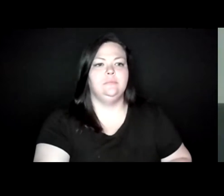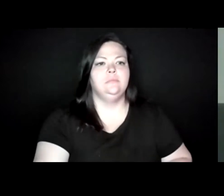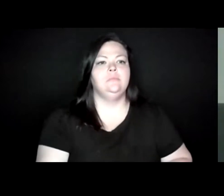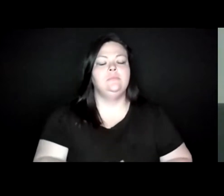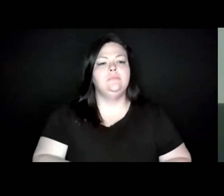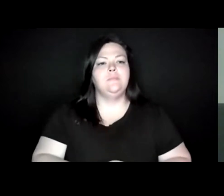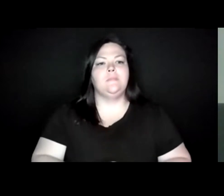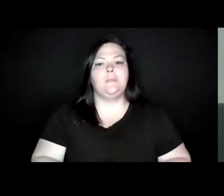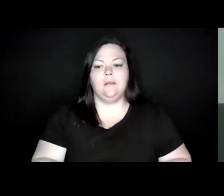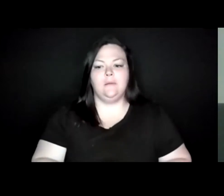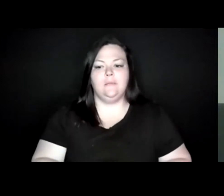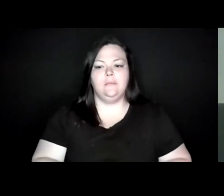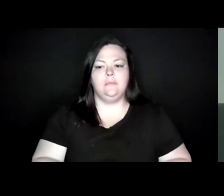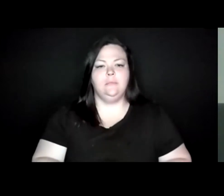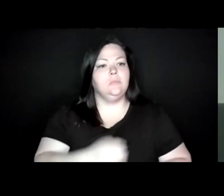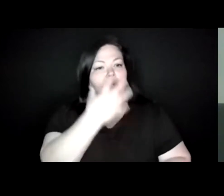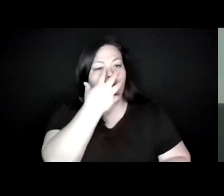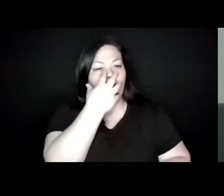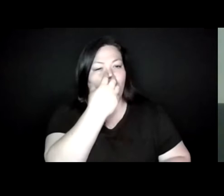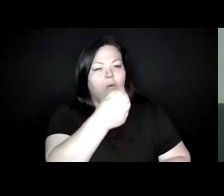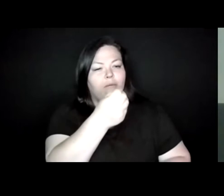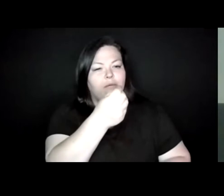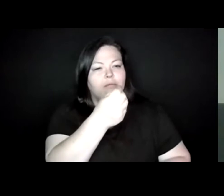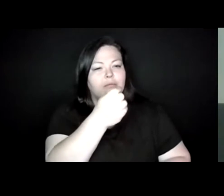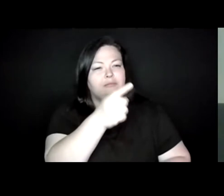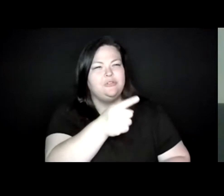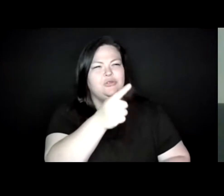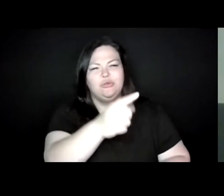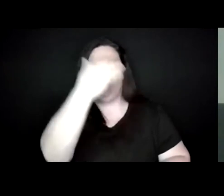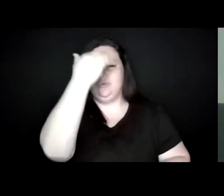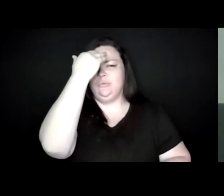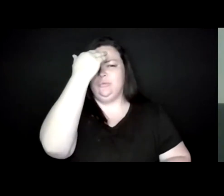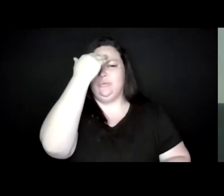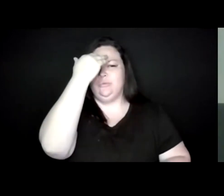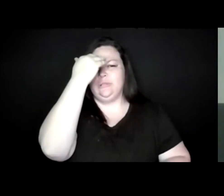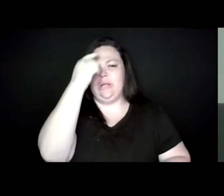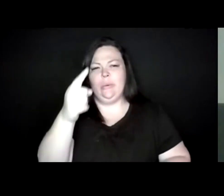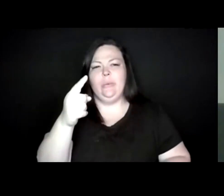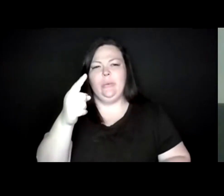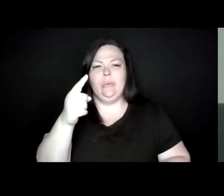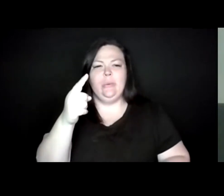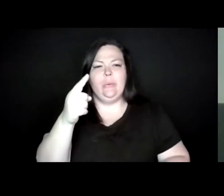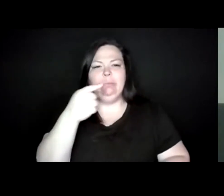wolf,/ did you know he rolls “boy” around confusedly,